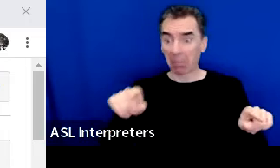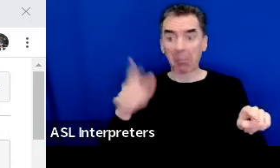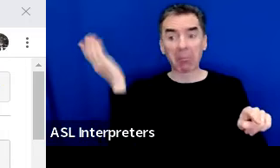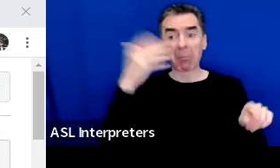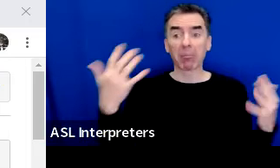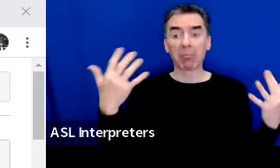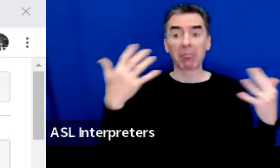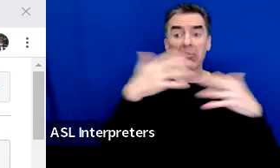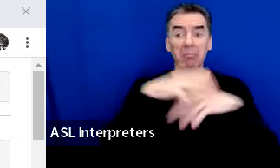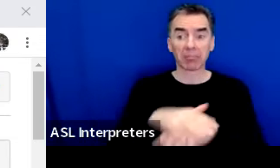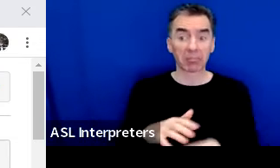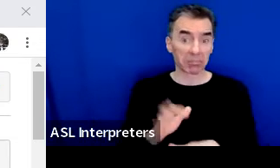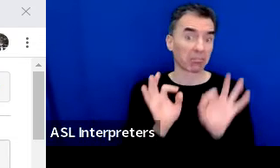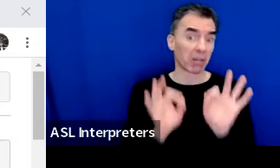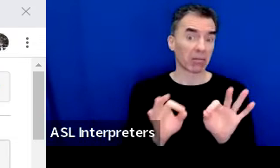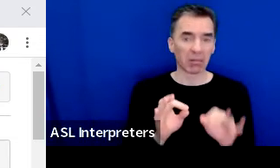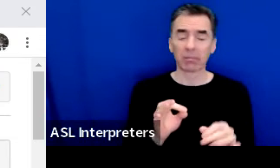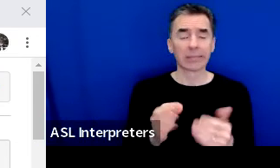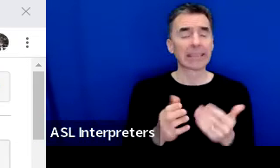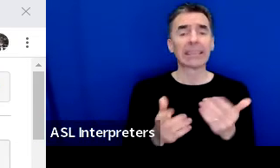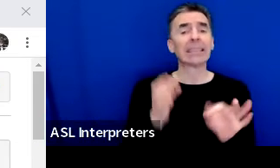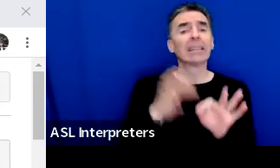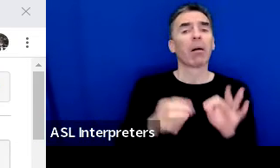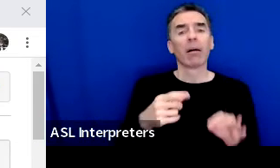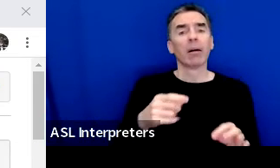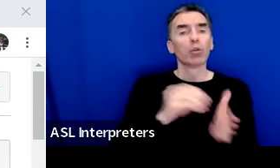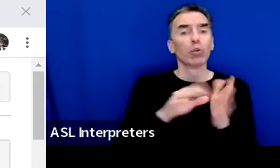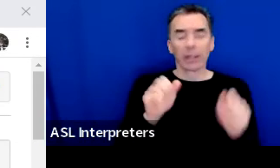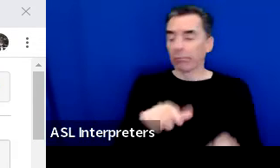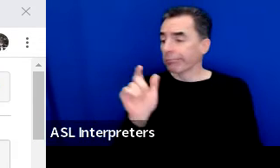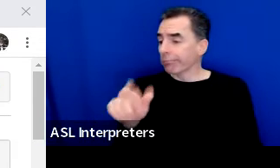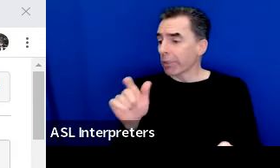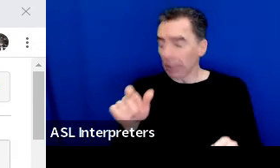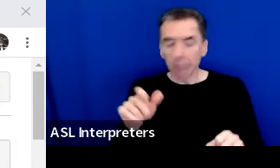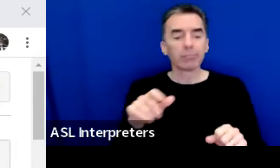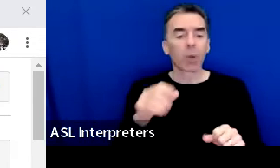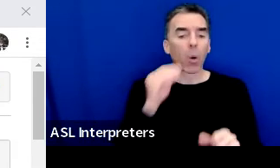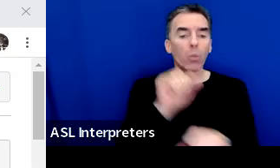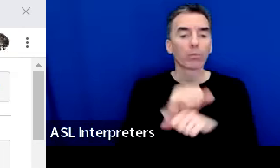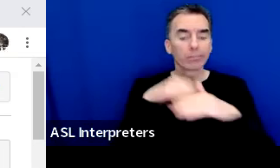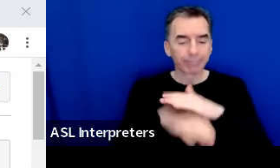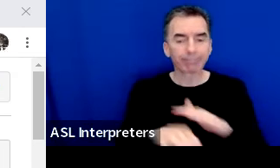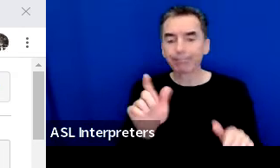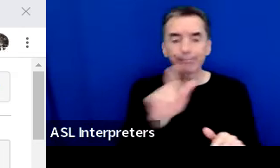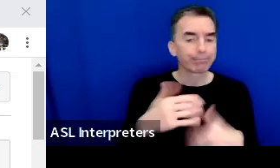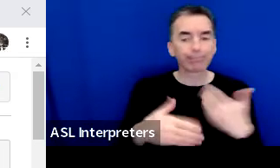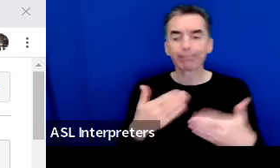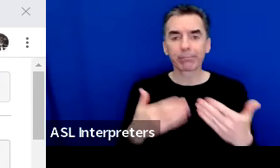And I thought I'd show you that, that light. So again, this is my statistics. The only thing I can't show you is my great, but because I think